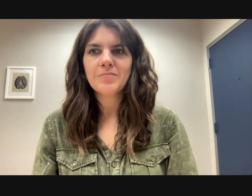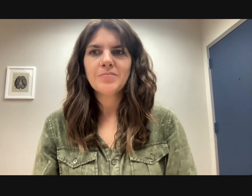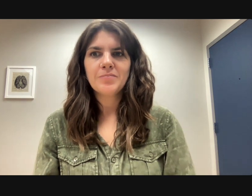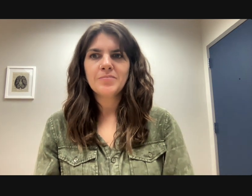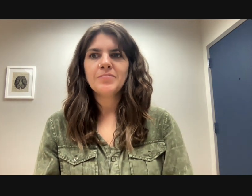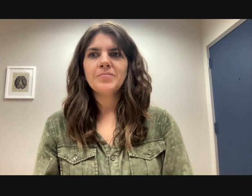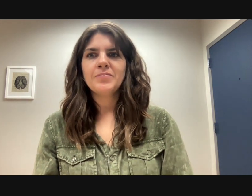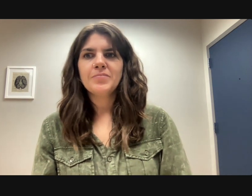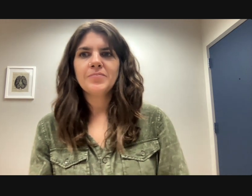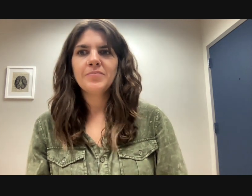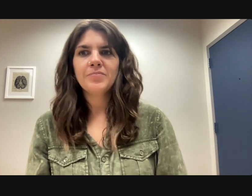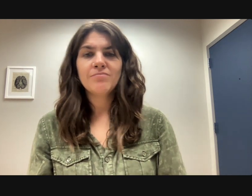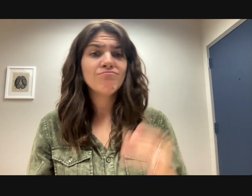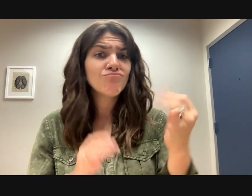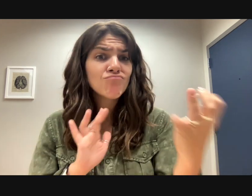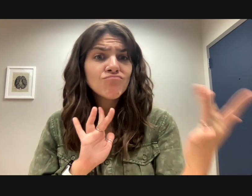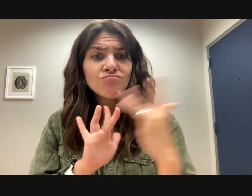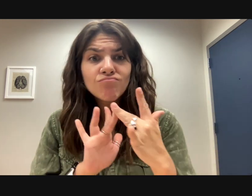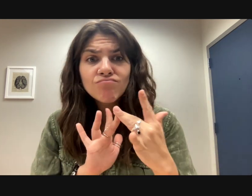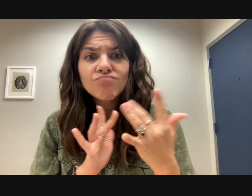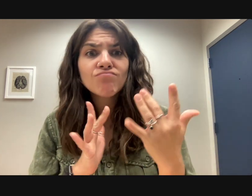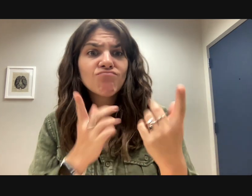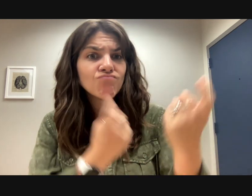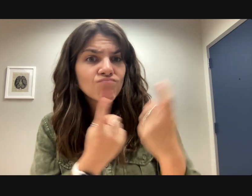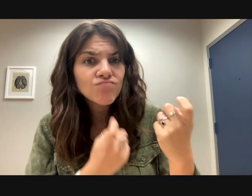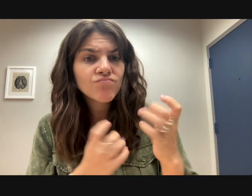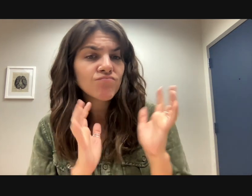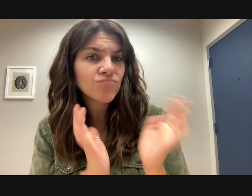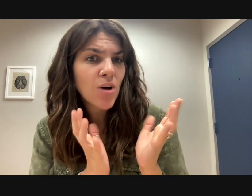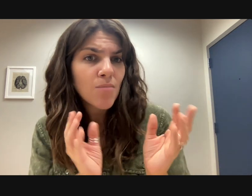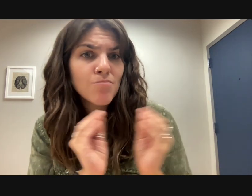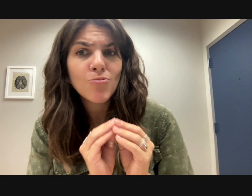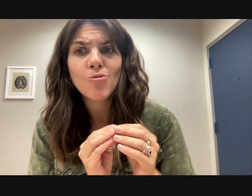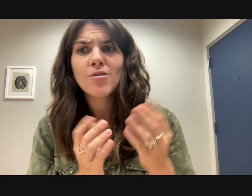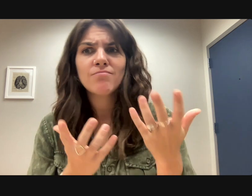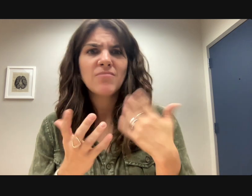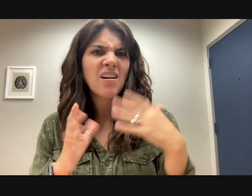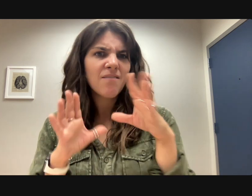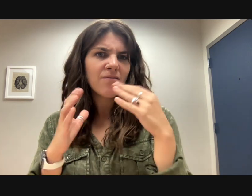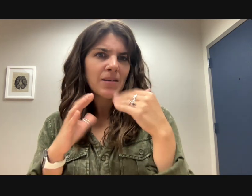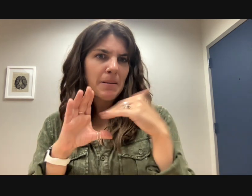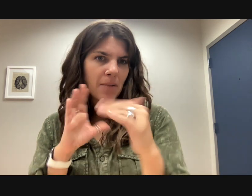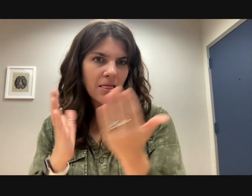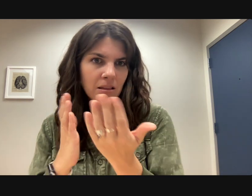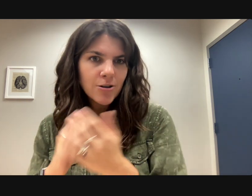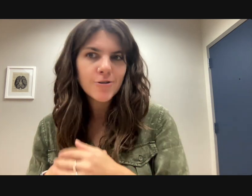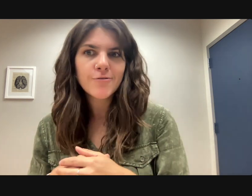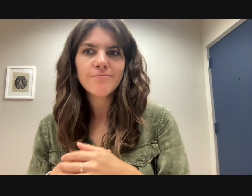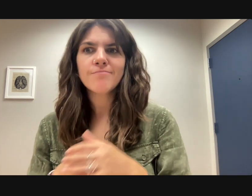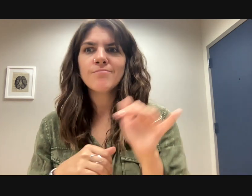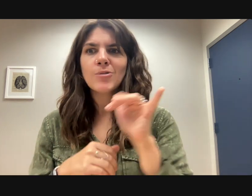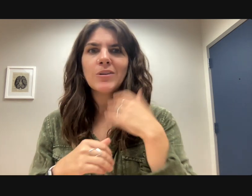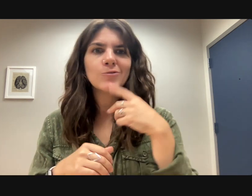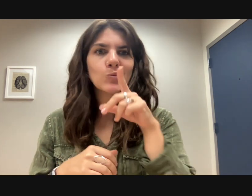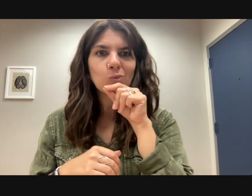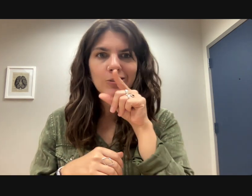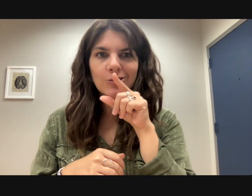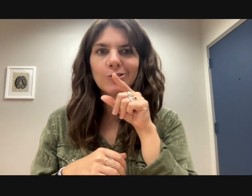Feel free to contact us with questions or if you want to chat about our research. Our email and Twitter handles are included here.